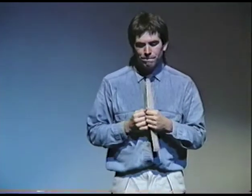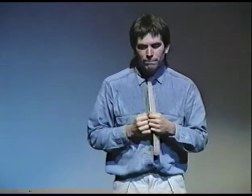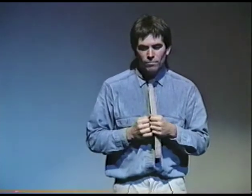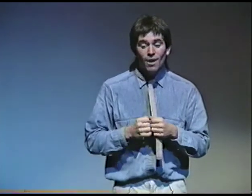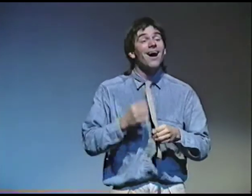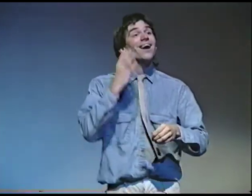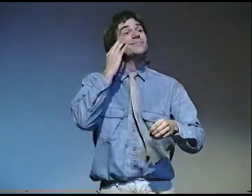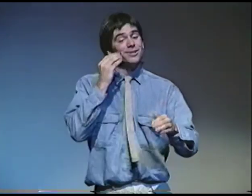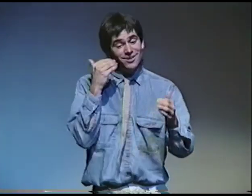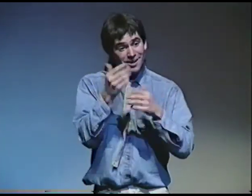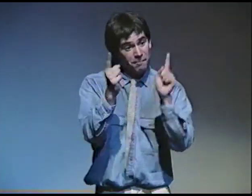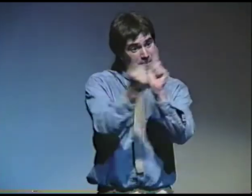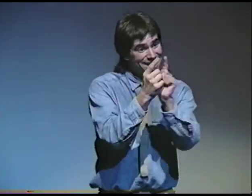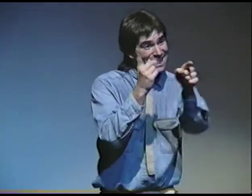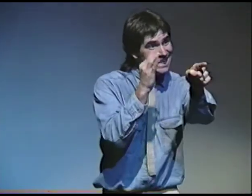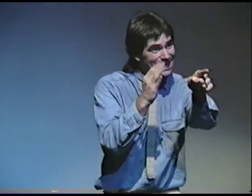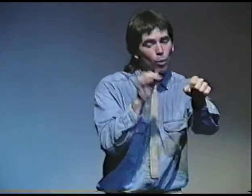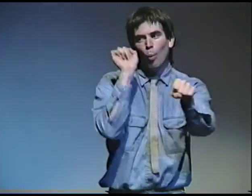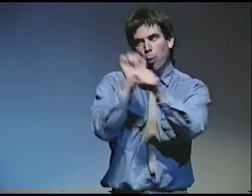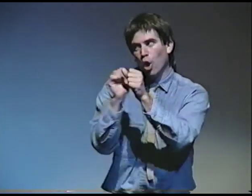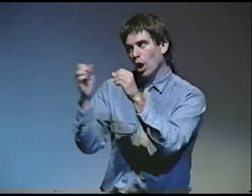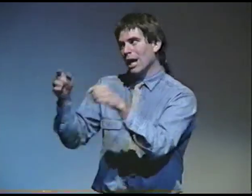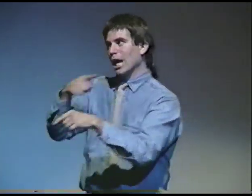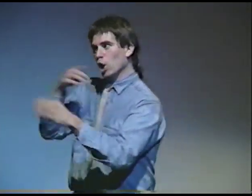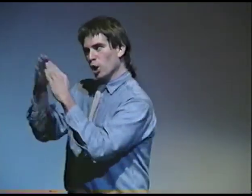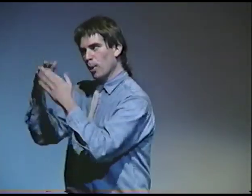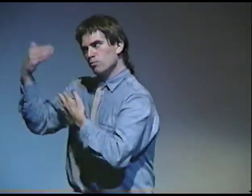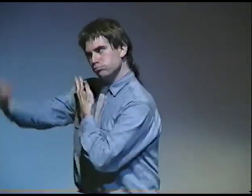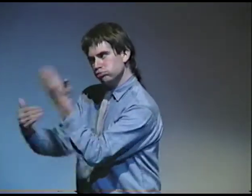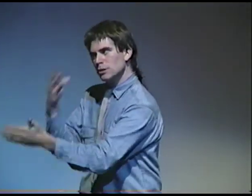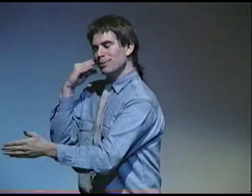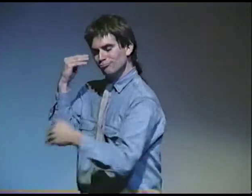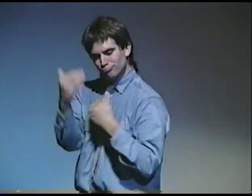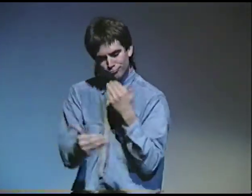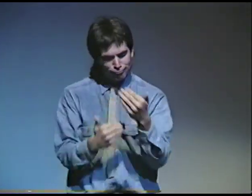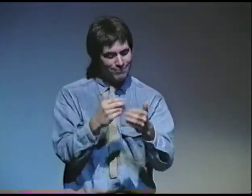Now after I met Kenny, and I started